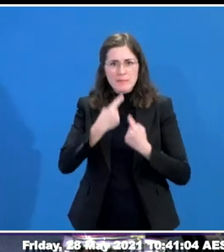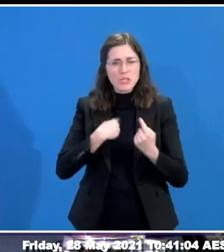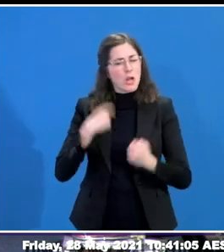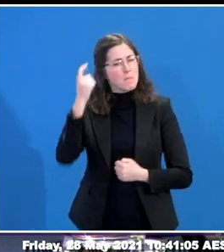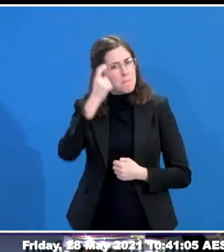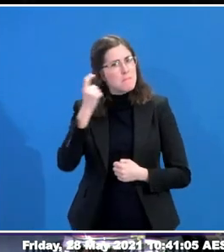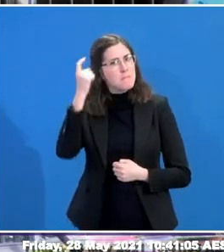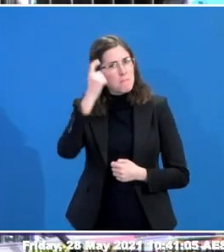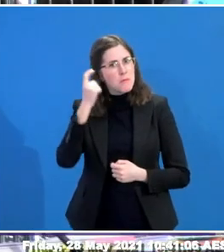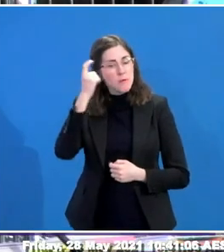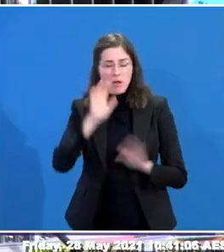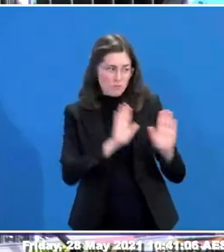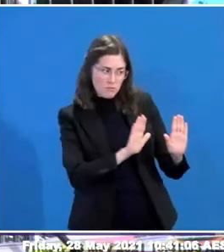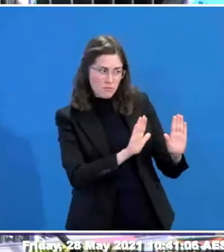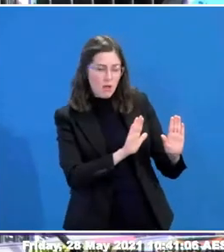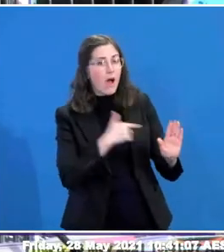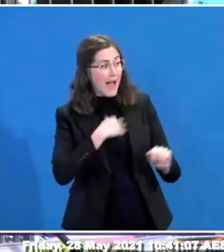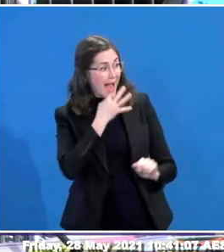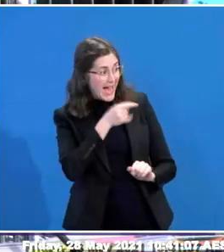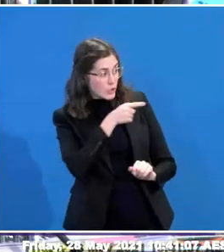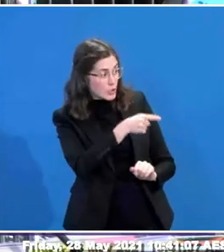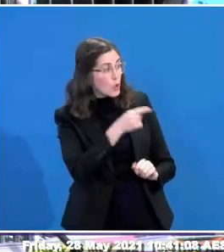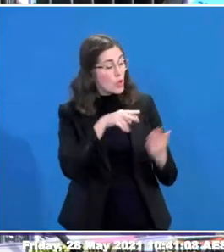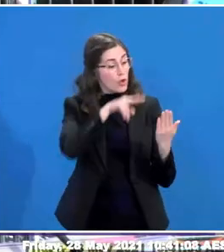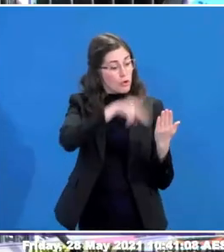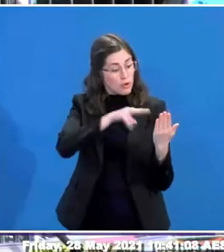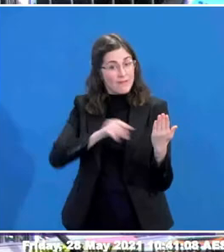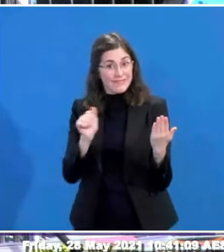I'm asking you, firstly, when you read that did it cause you